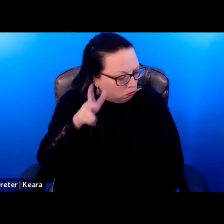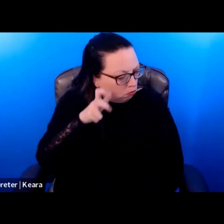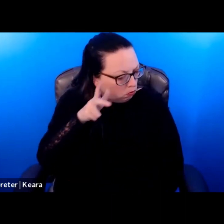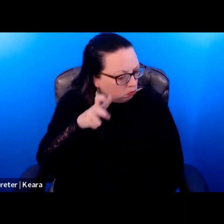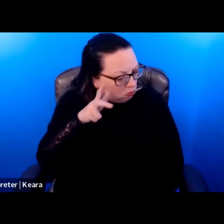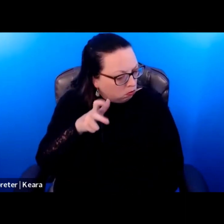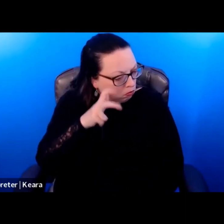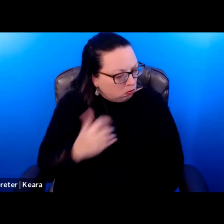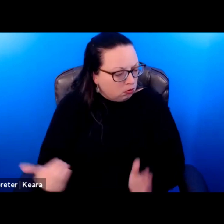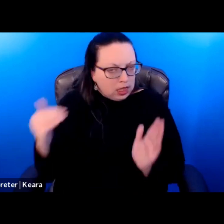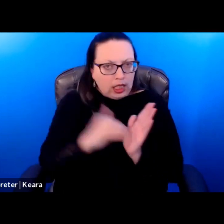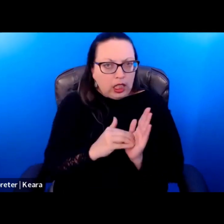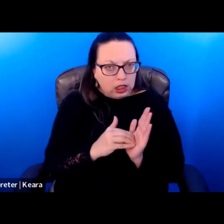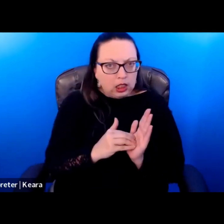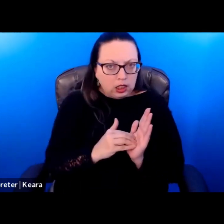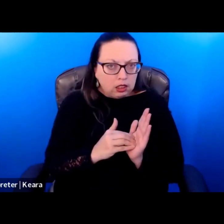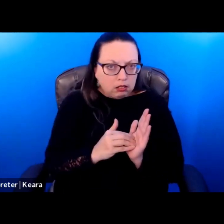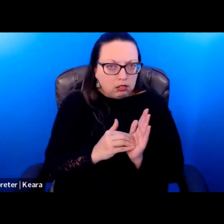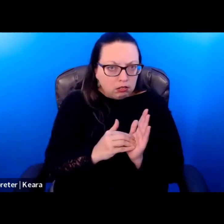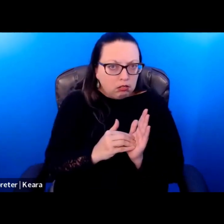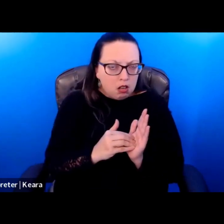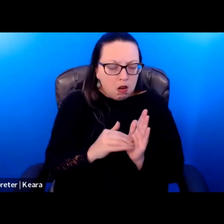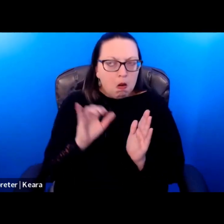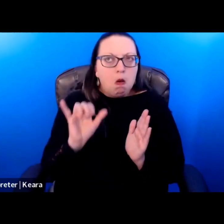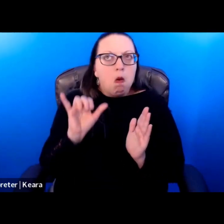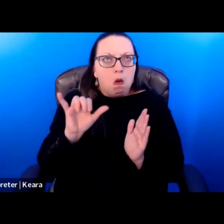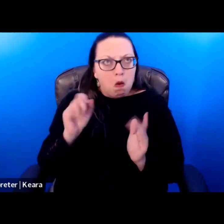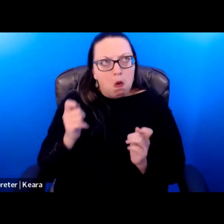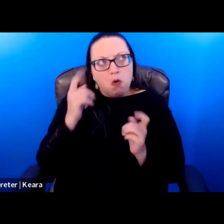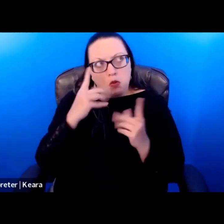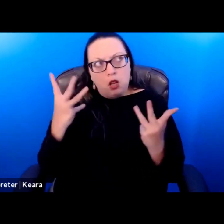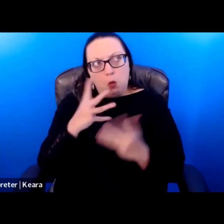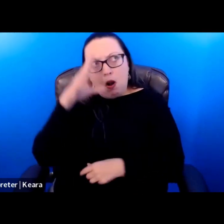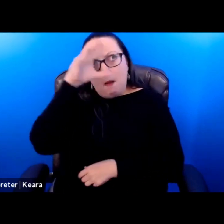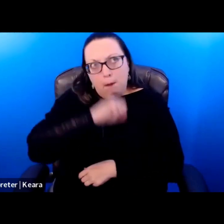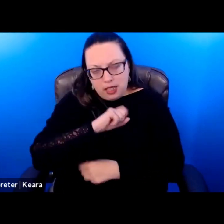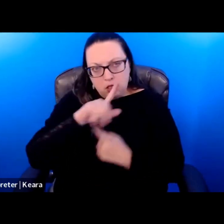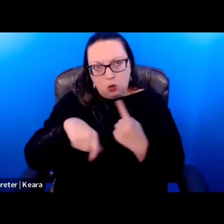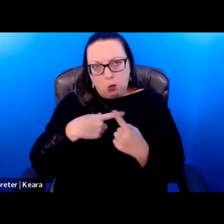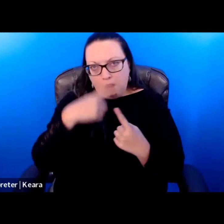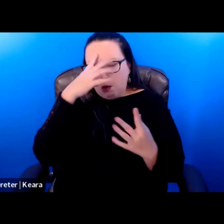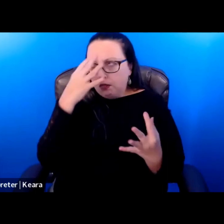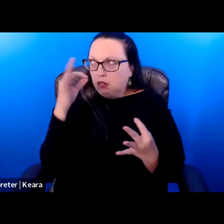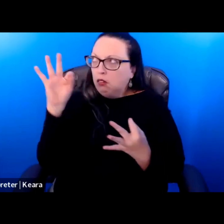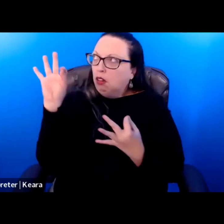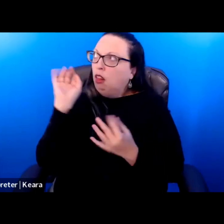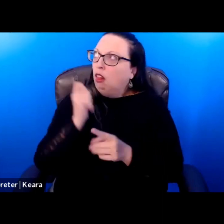I take during class and kind of get an understanding what I missed during that class time, even though my attention span